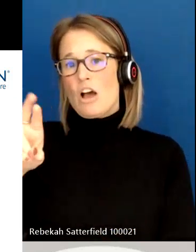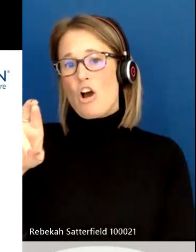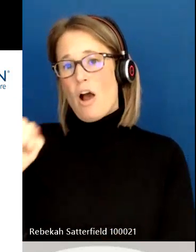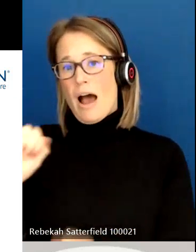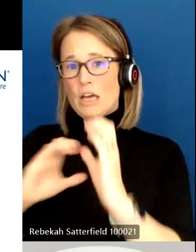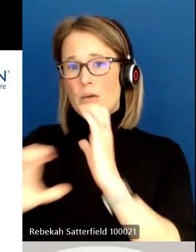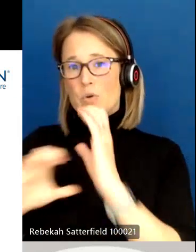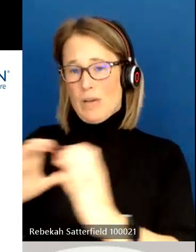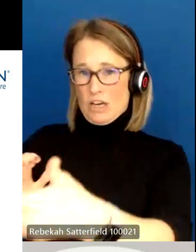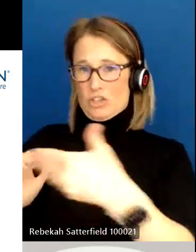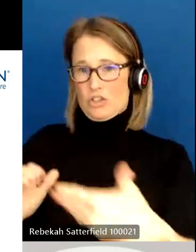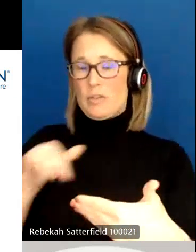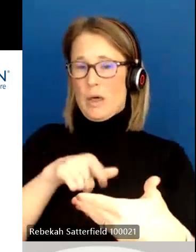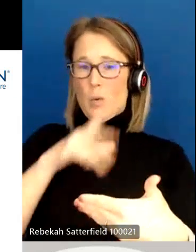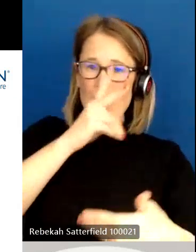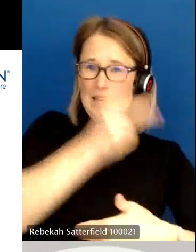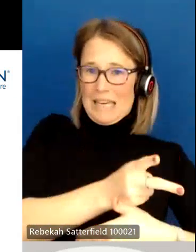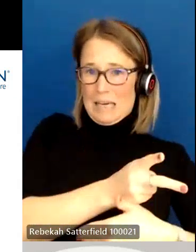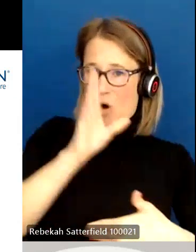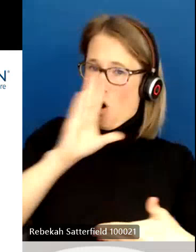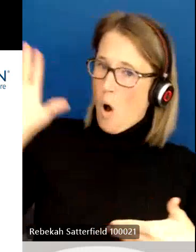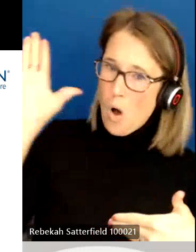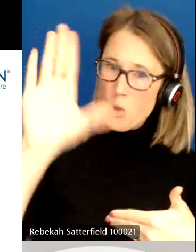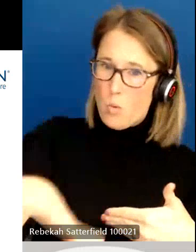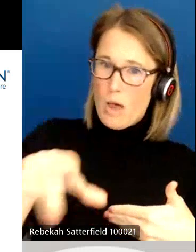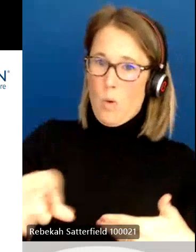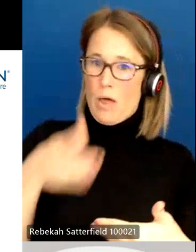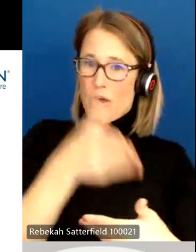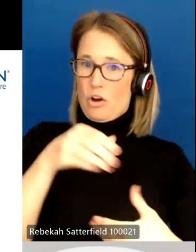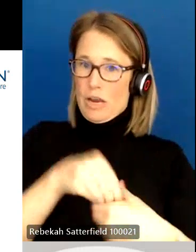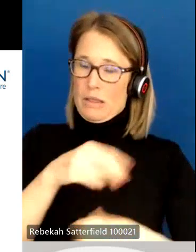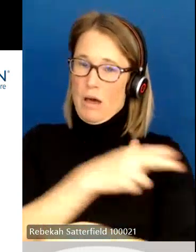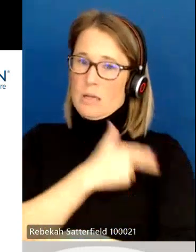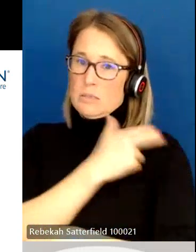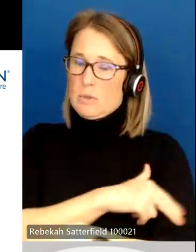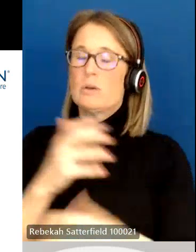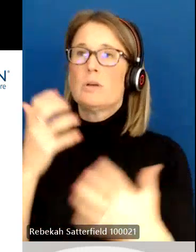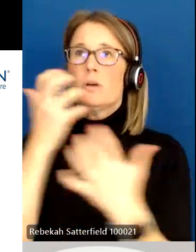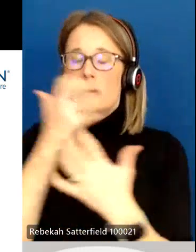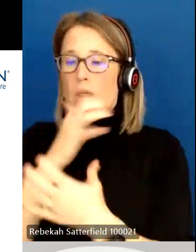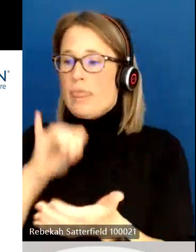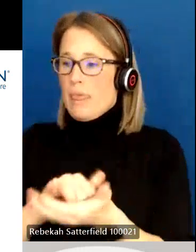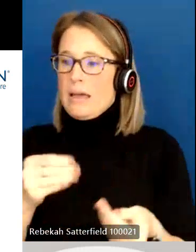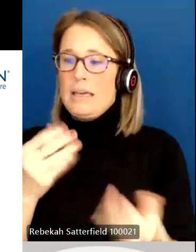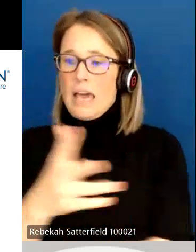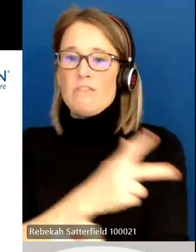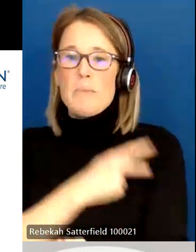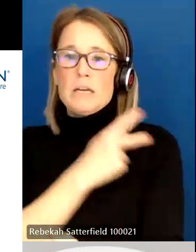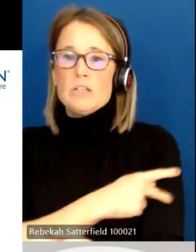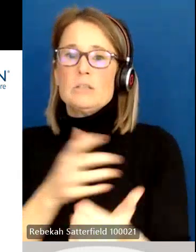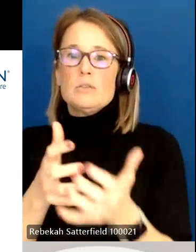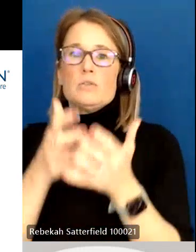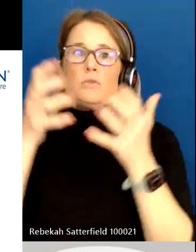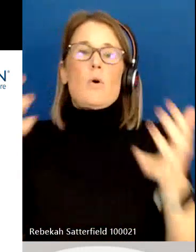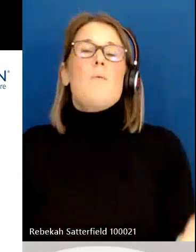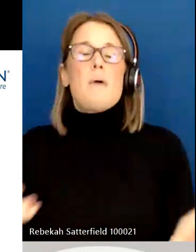bedside through the length of this day which gave patients such uh relief from anxiety of how they